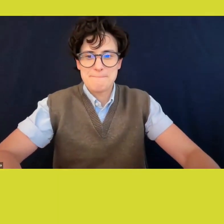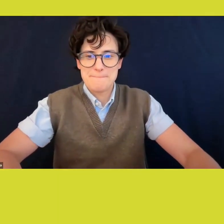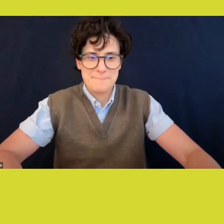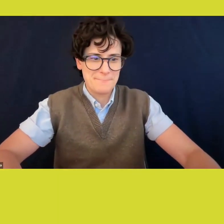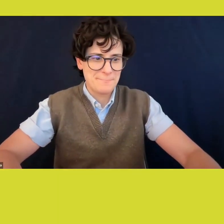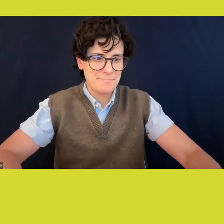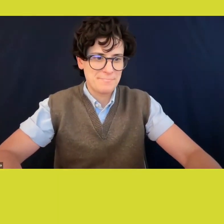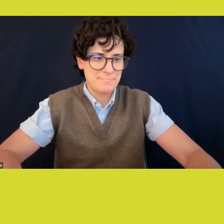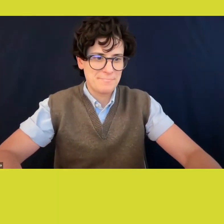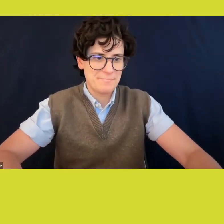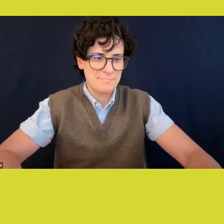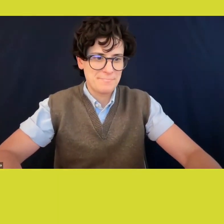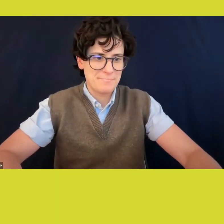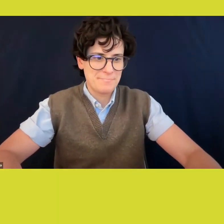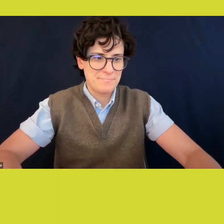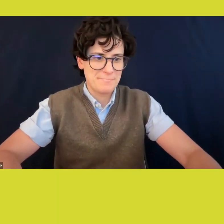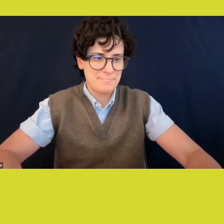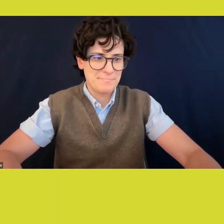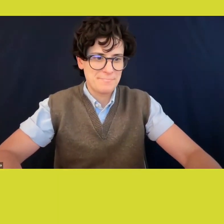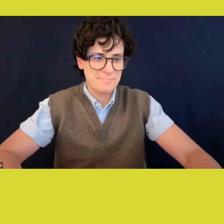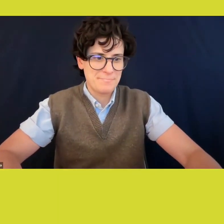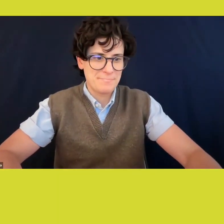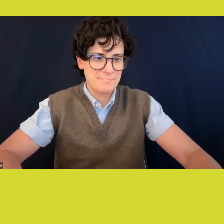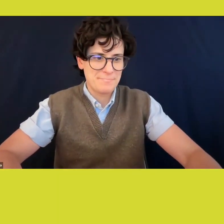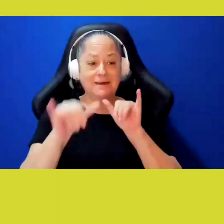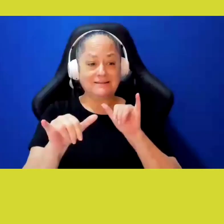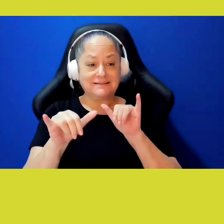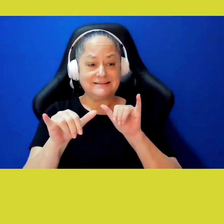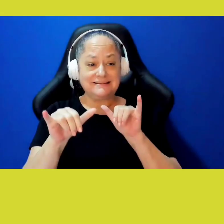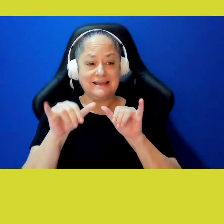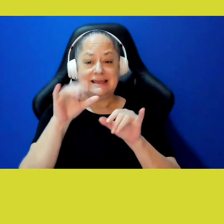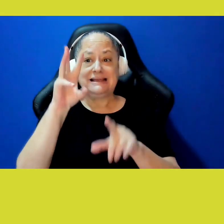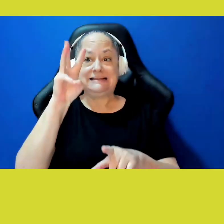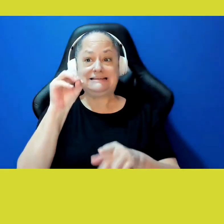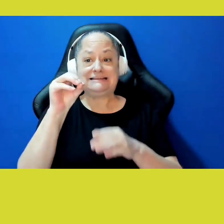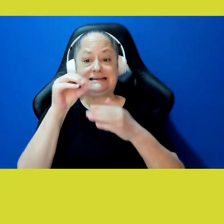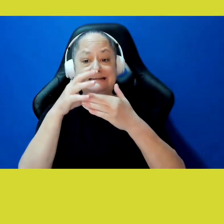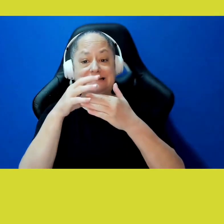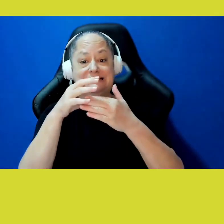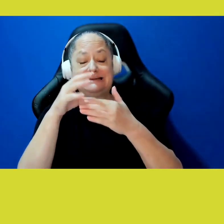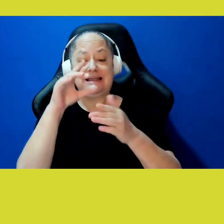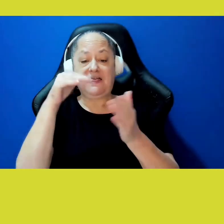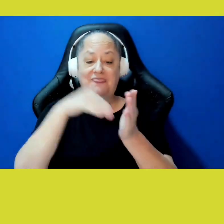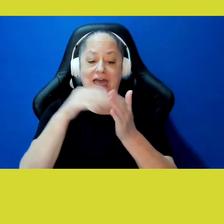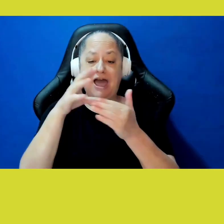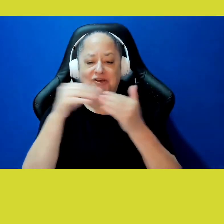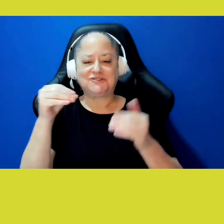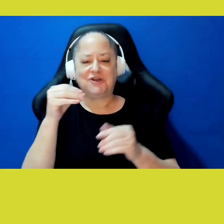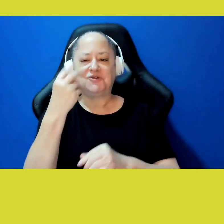a month's stay is $60,000, which is two or three years of rent and services.